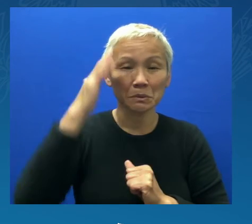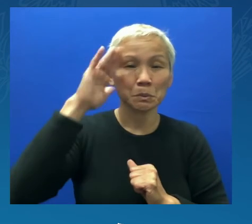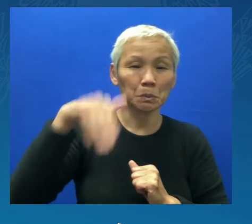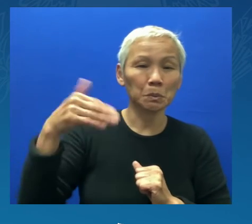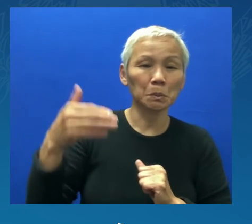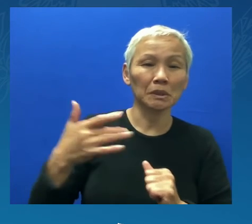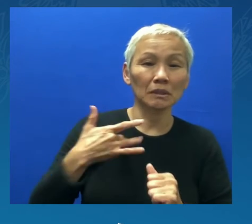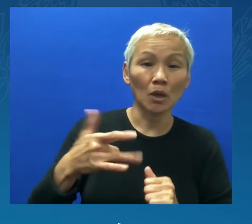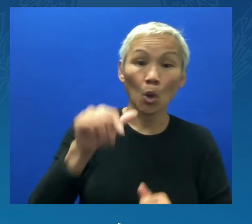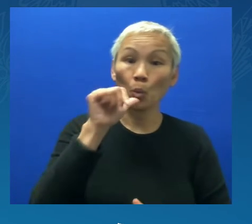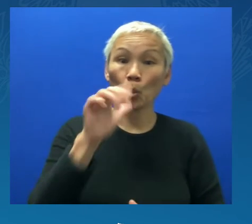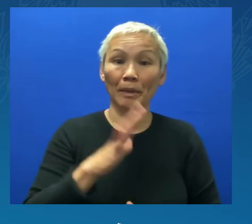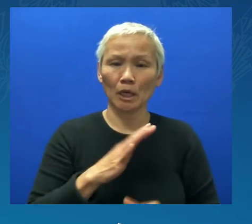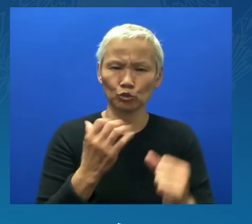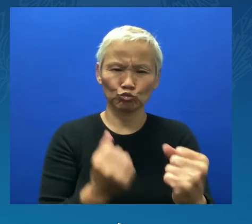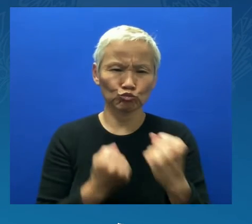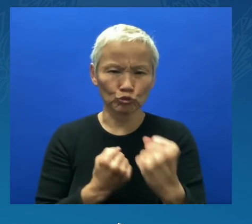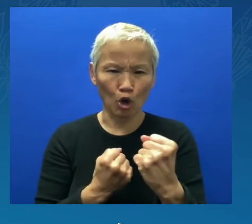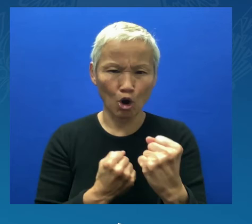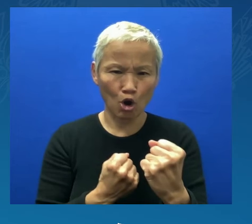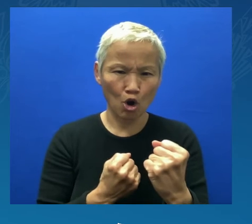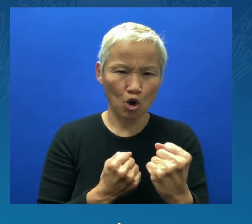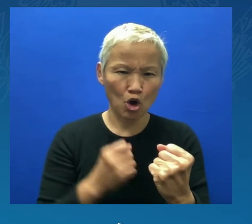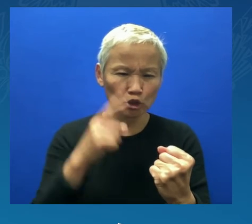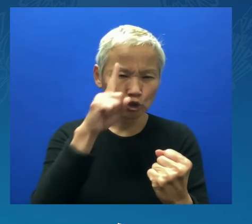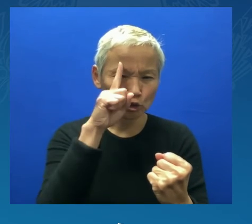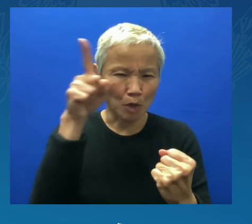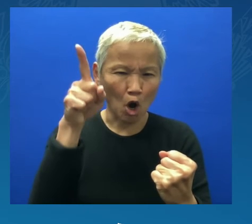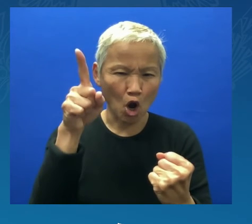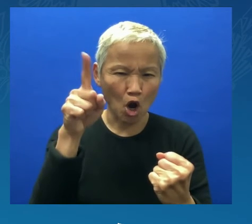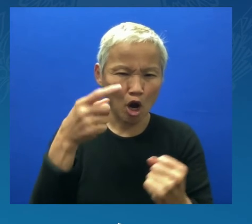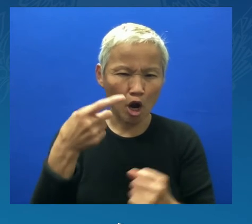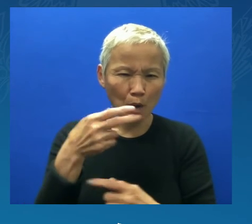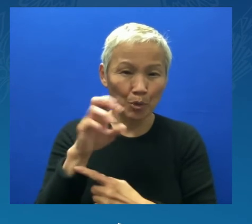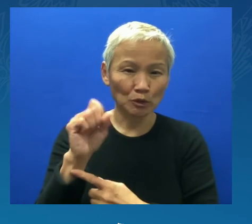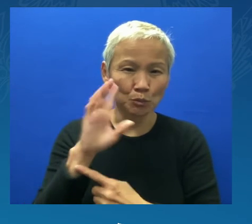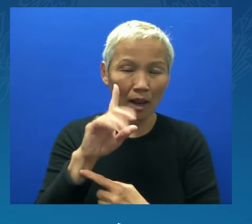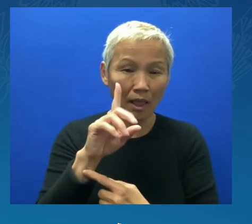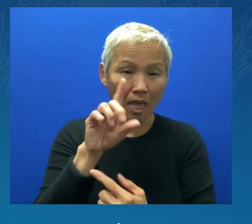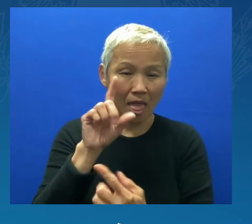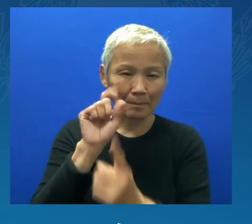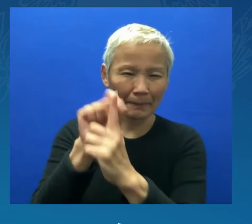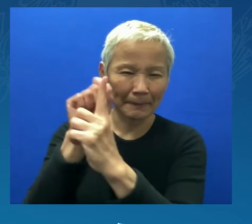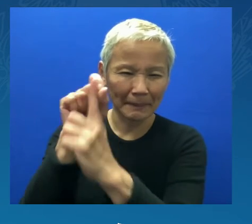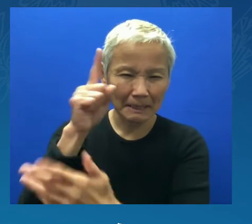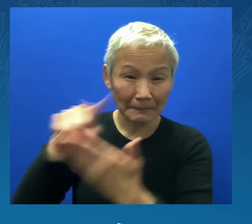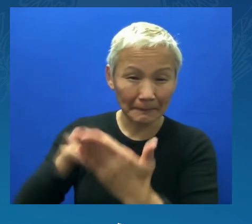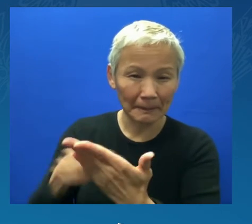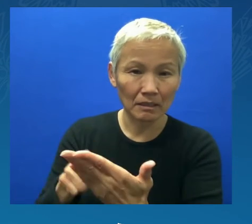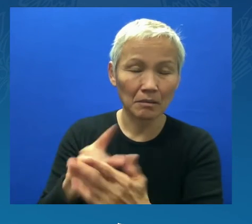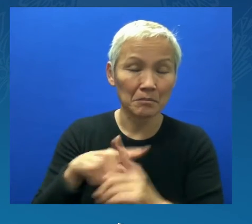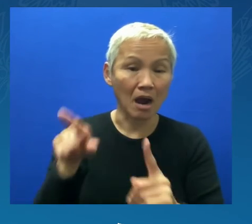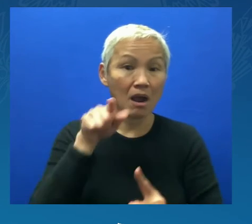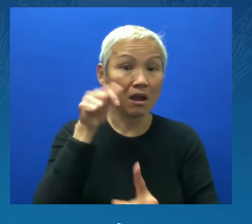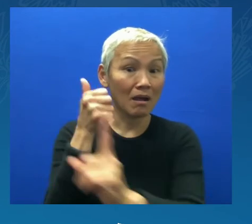and she's warm and she's lovely, right? And so, I am having this great conversation with her.